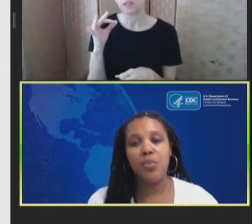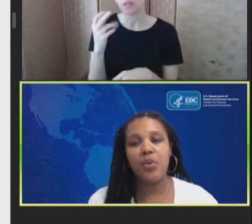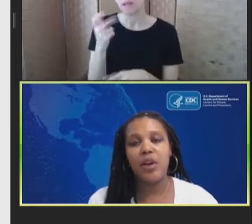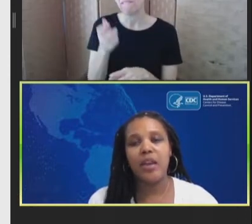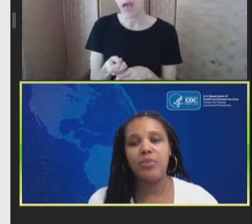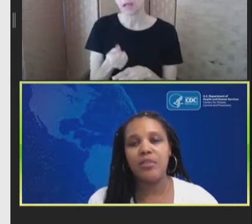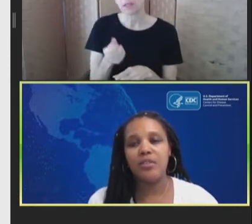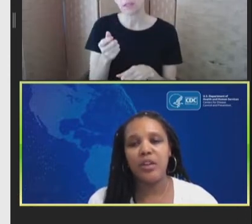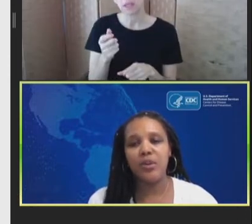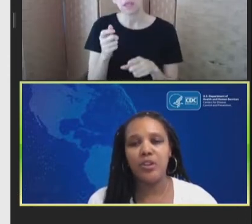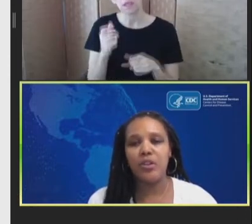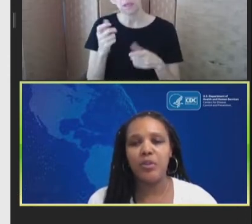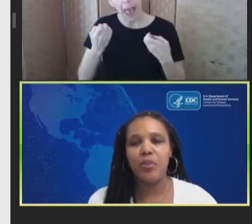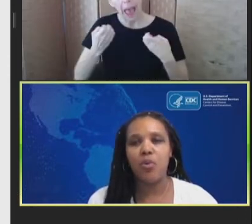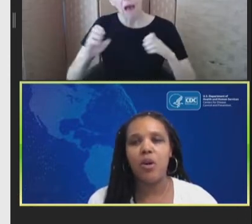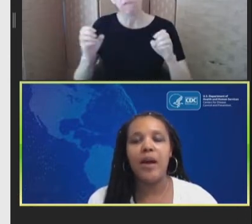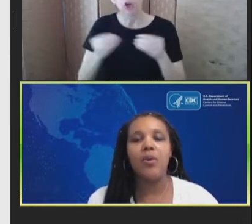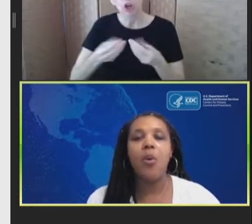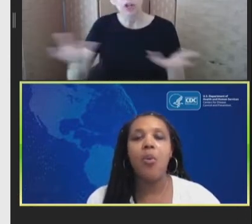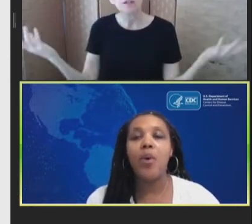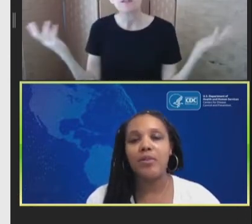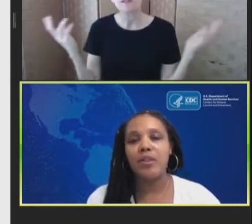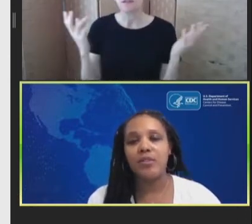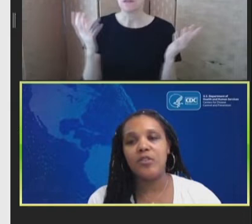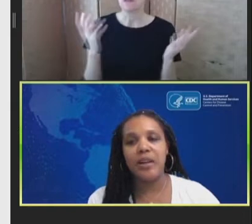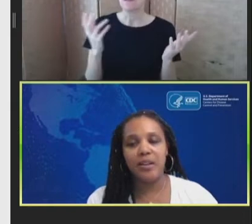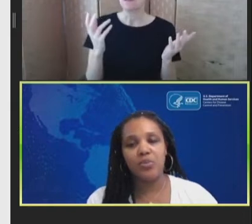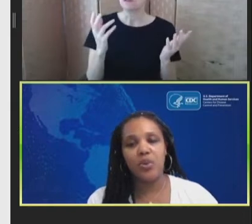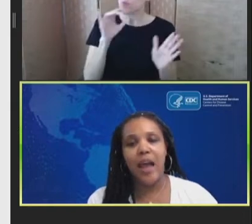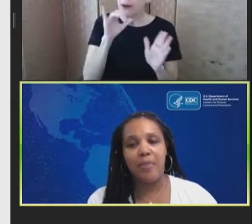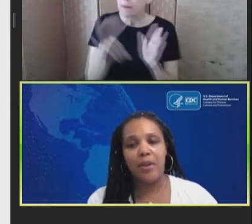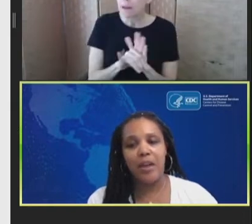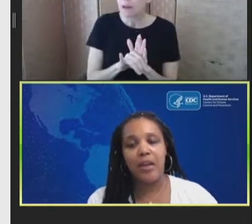that we were able to distinguish a little bit more about where these disparities were happening